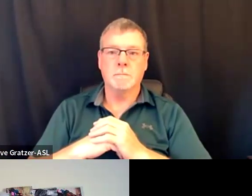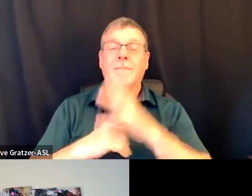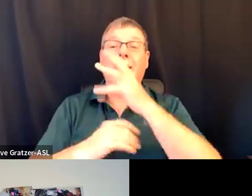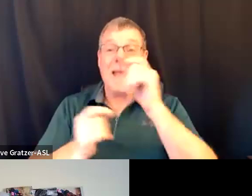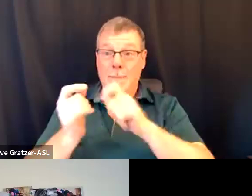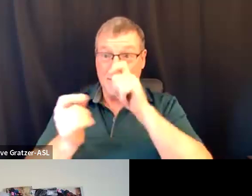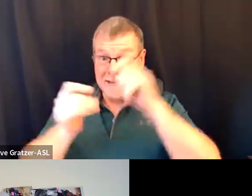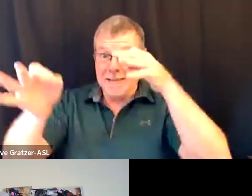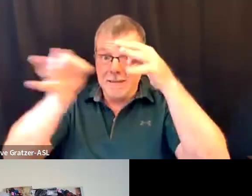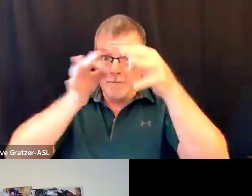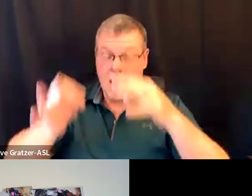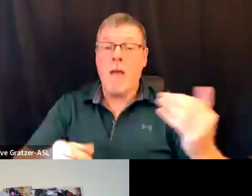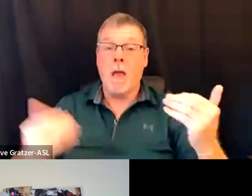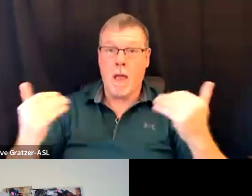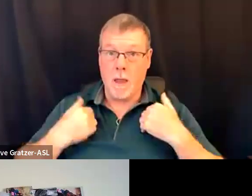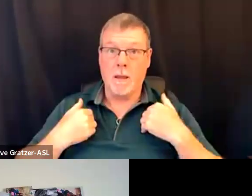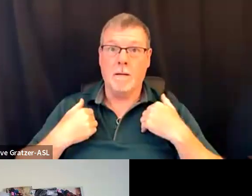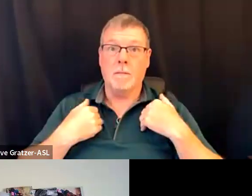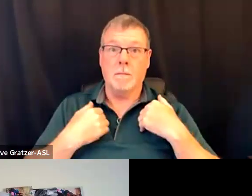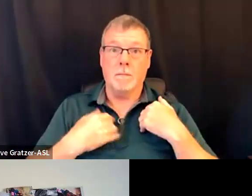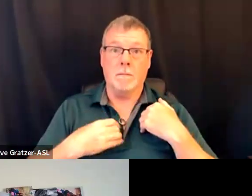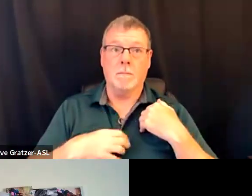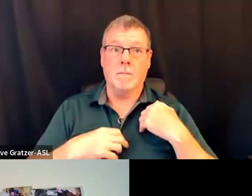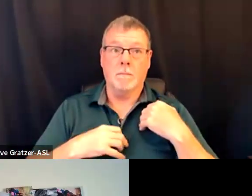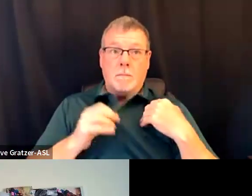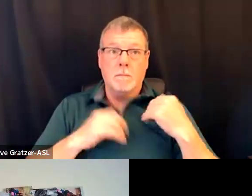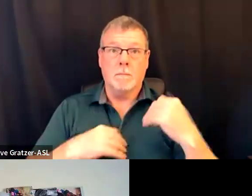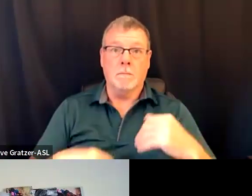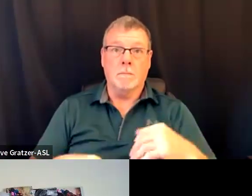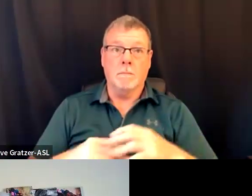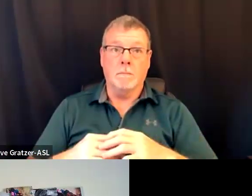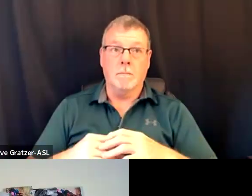in the PATH Annual Report Manual.